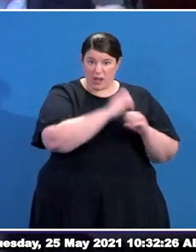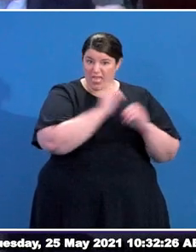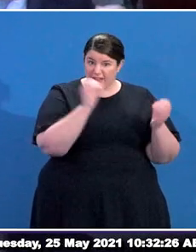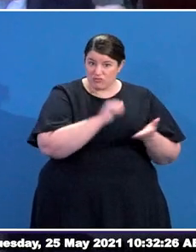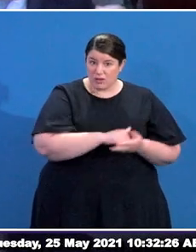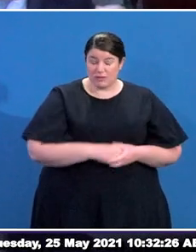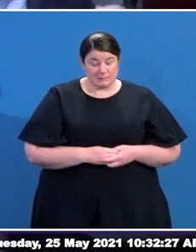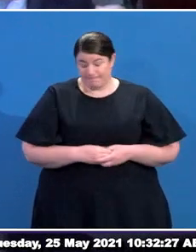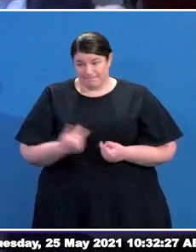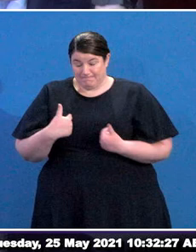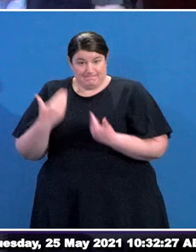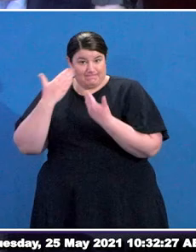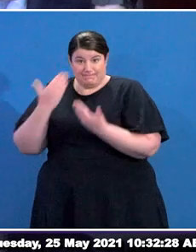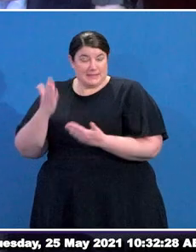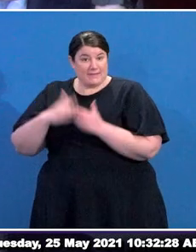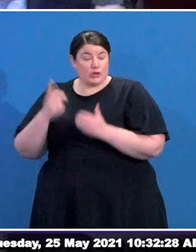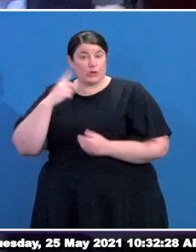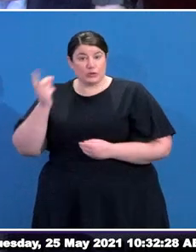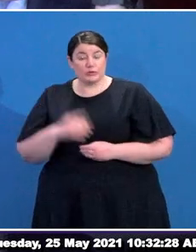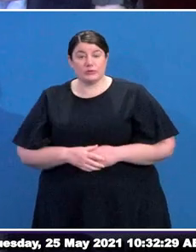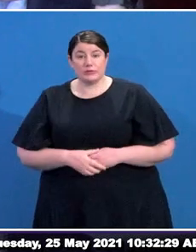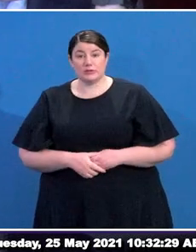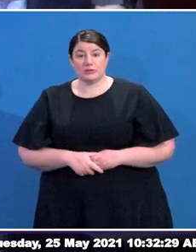So when were you first told about the incident?